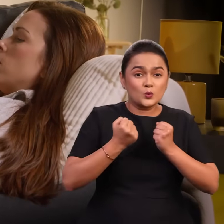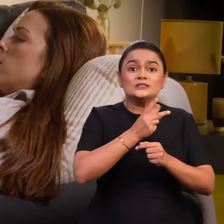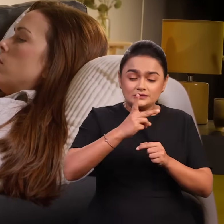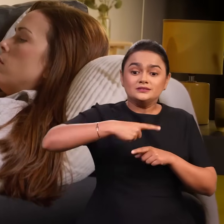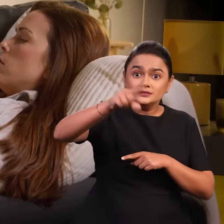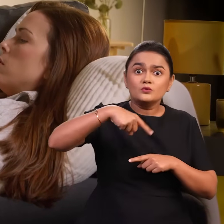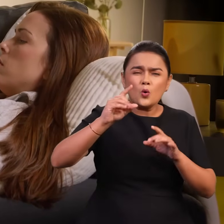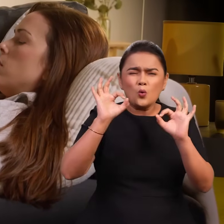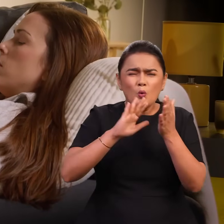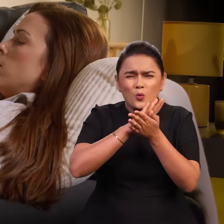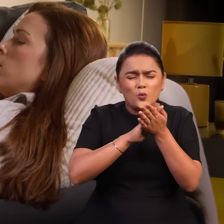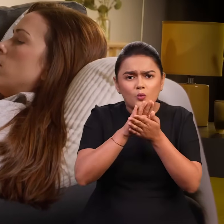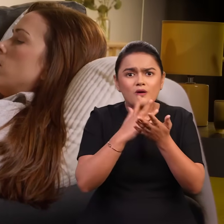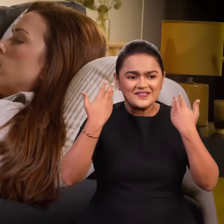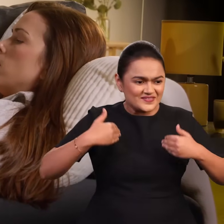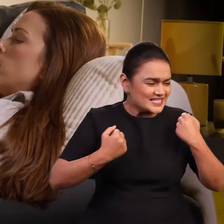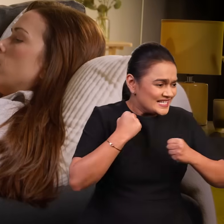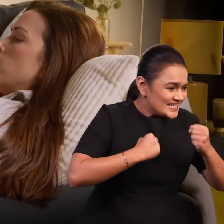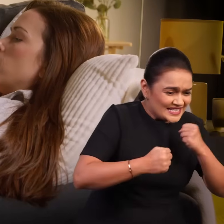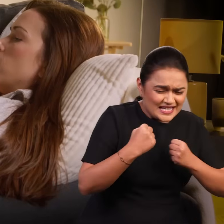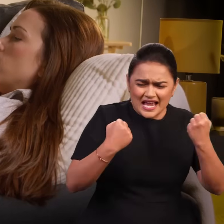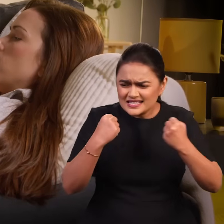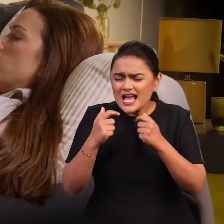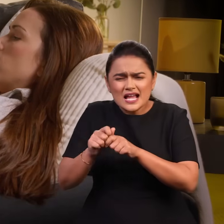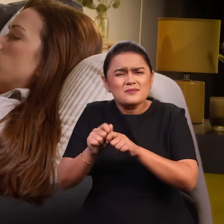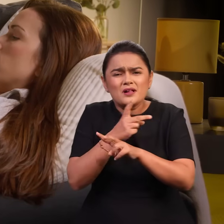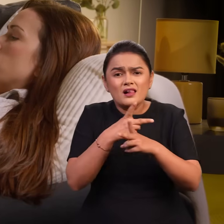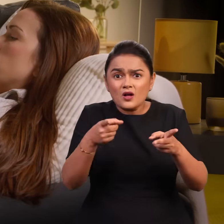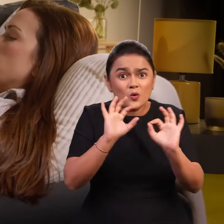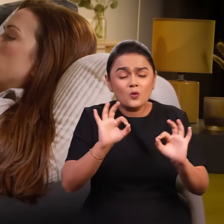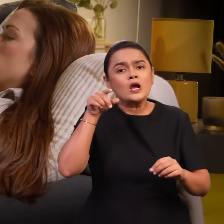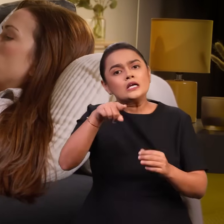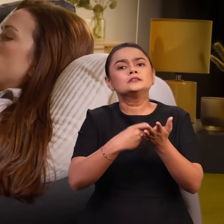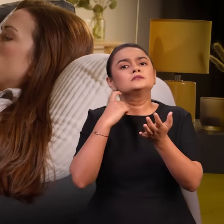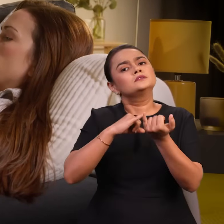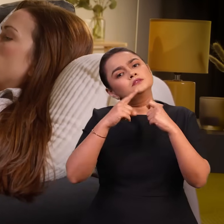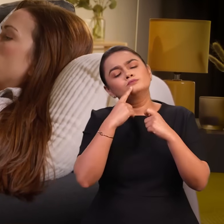to take part in any sports activity. This is also a risk factor